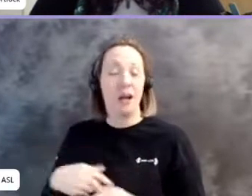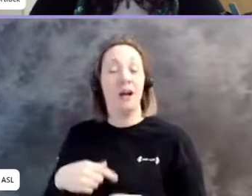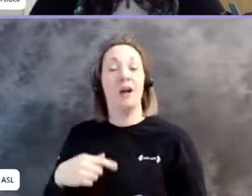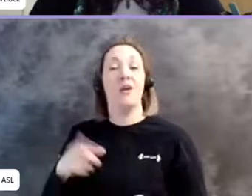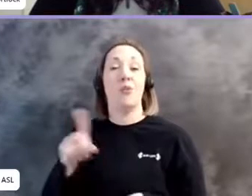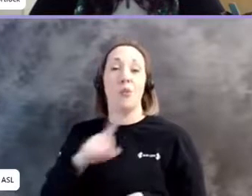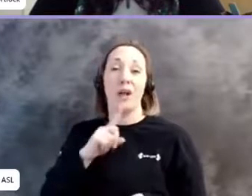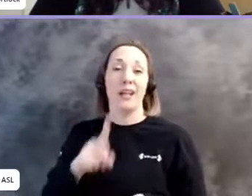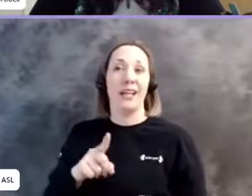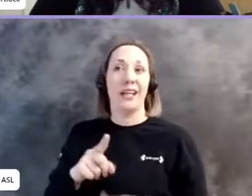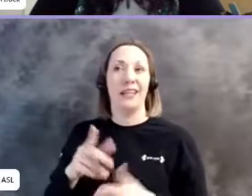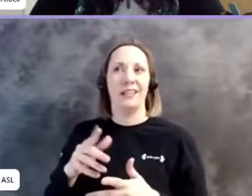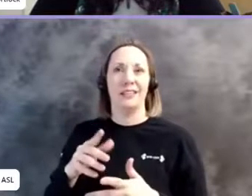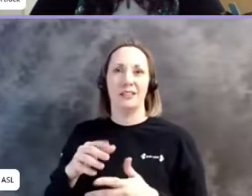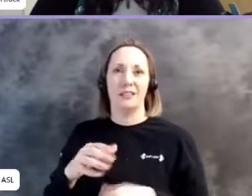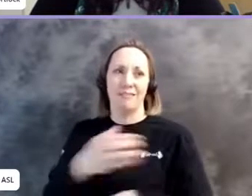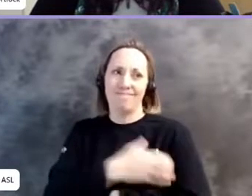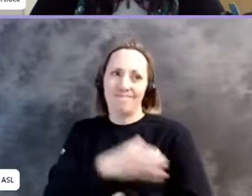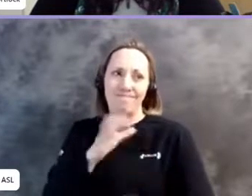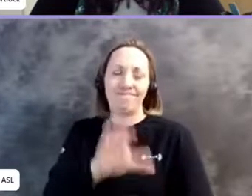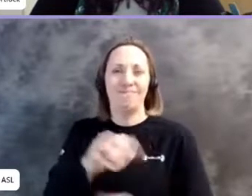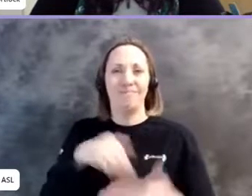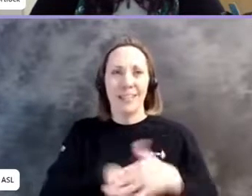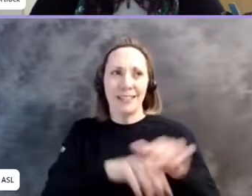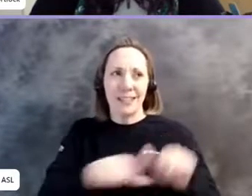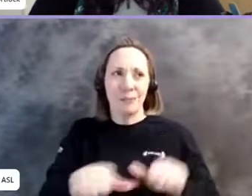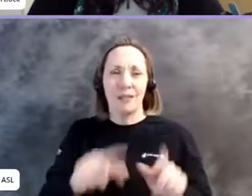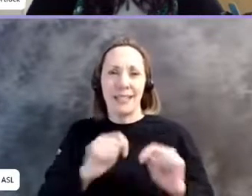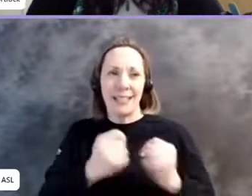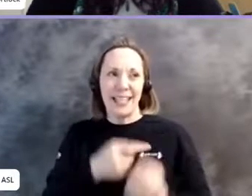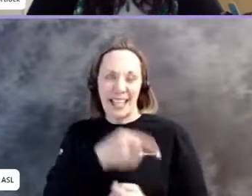week. that's the wrong metric to be